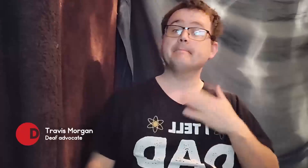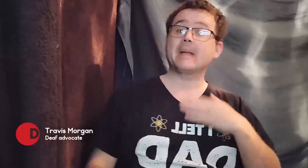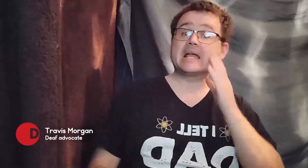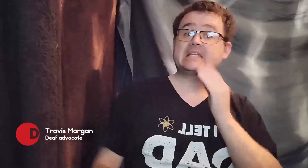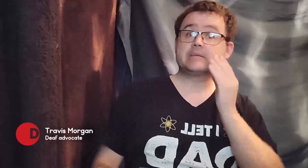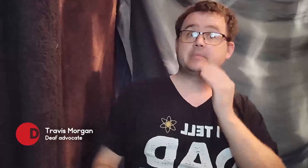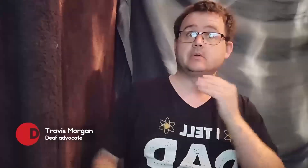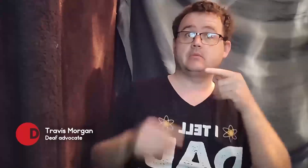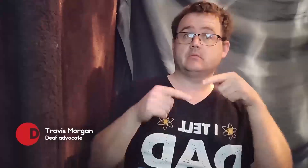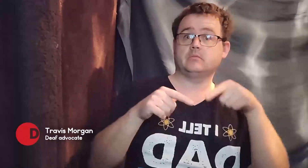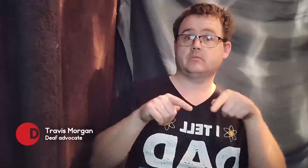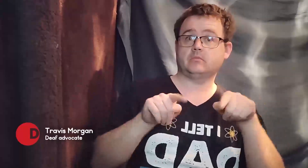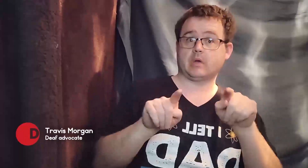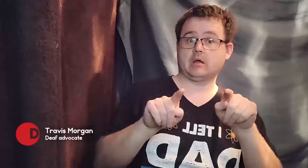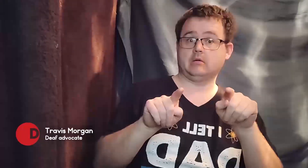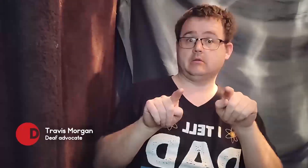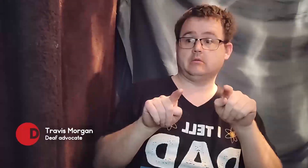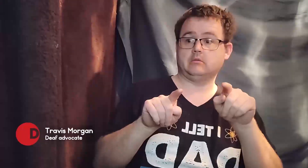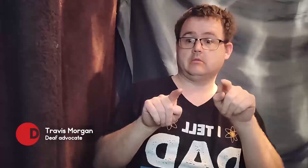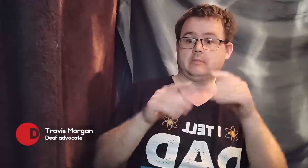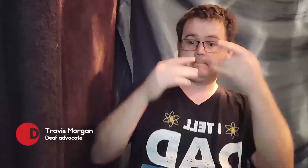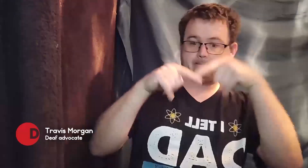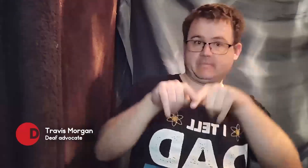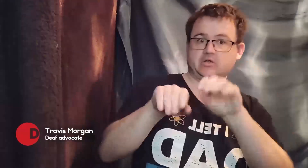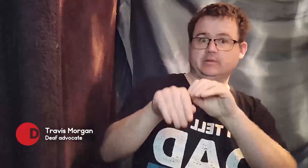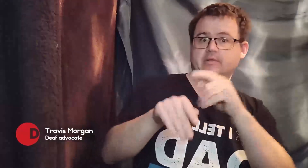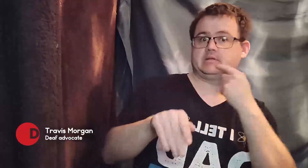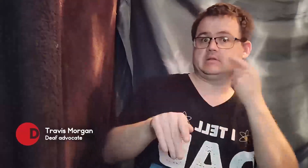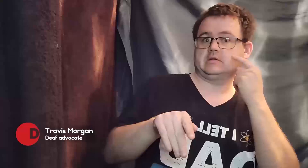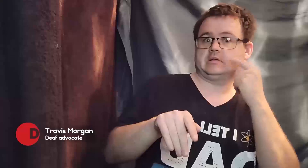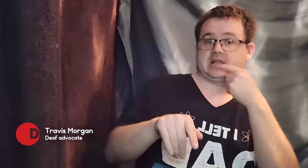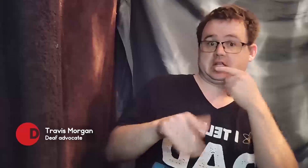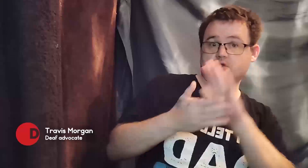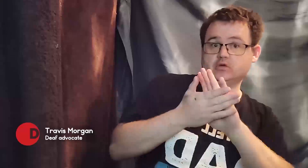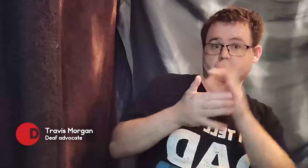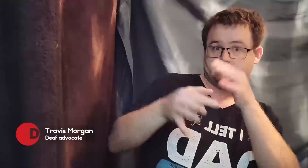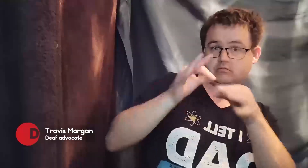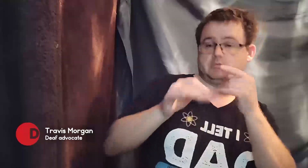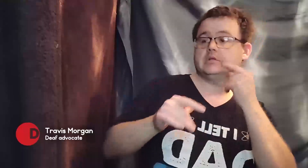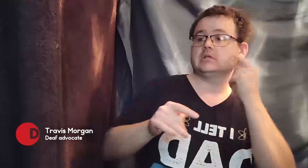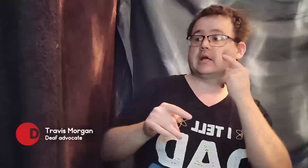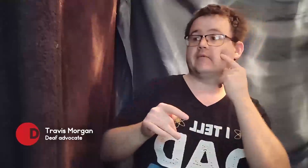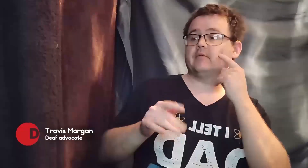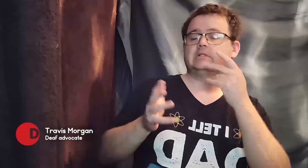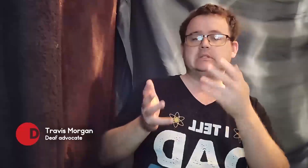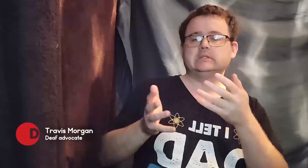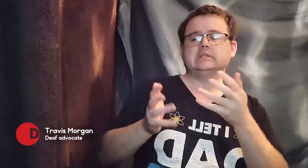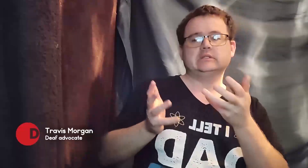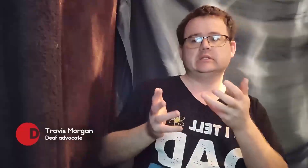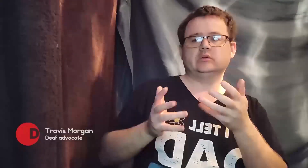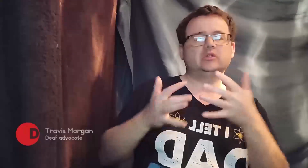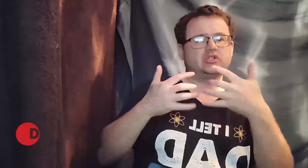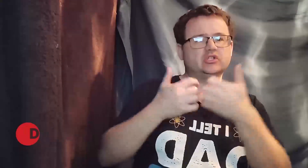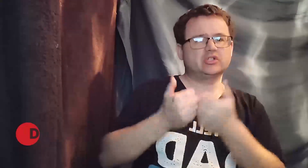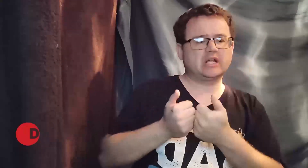My experience as a mainstreamed student was challenging.